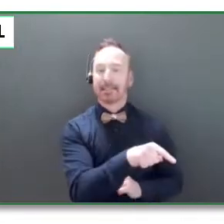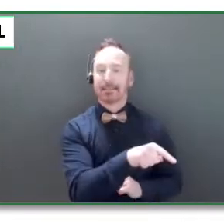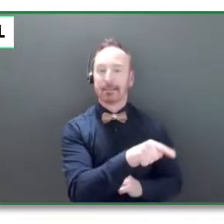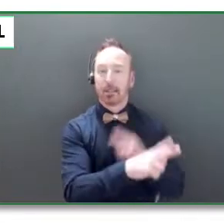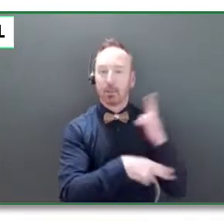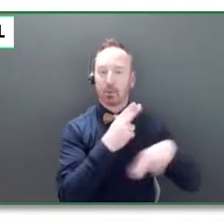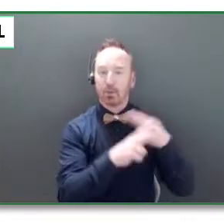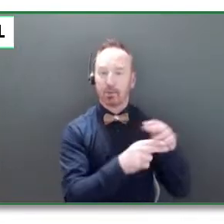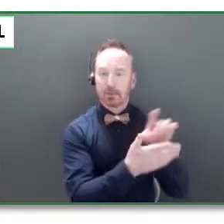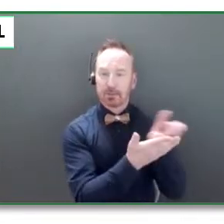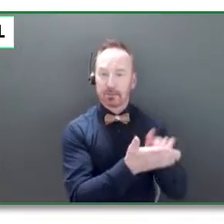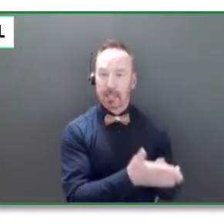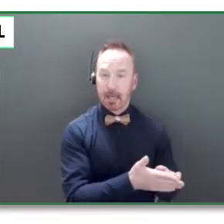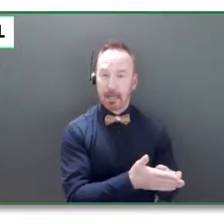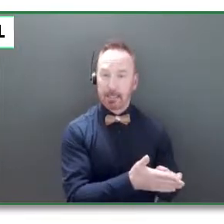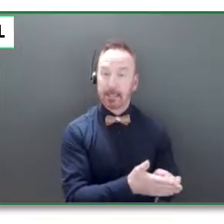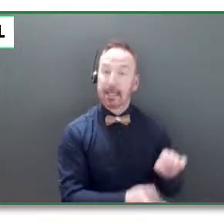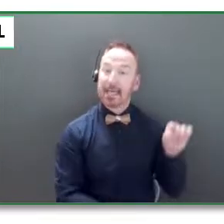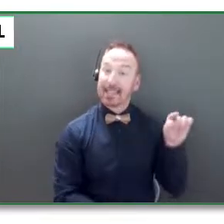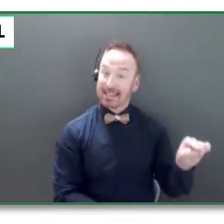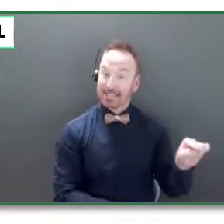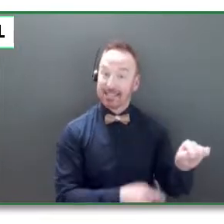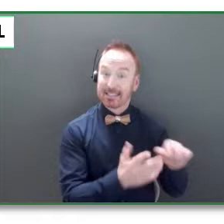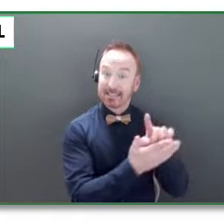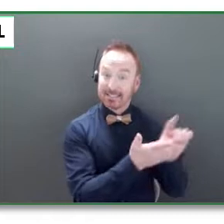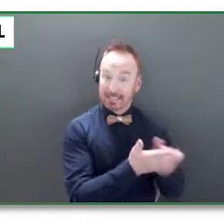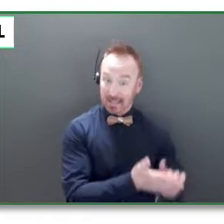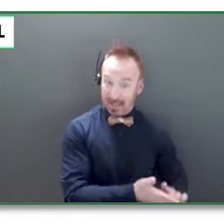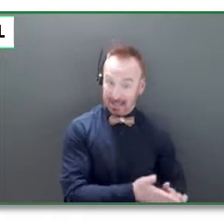which is the design and composition of an environment so that it